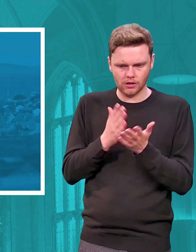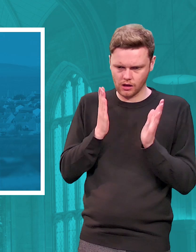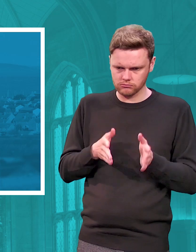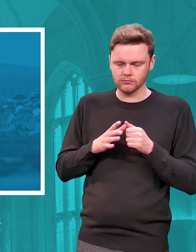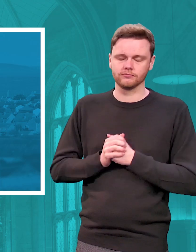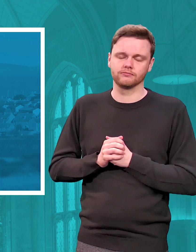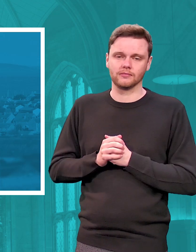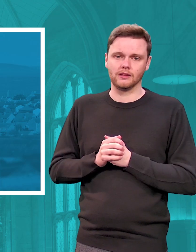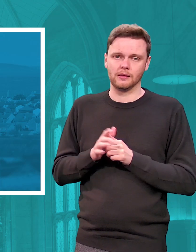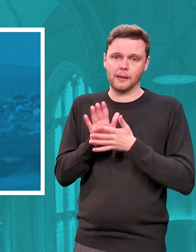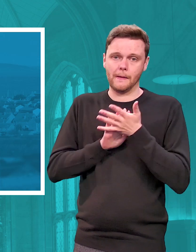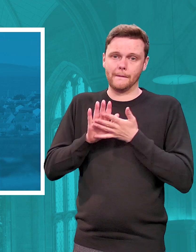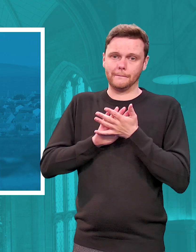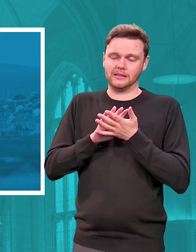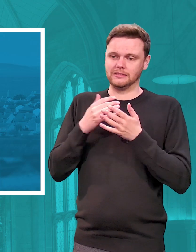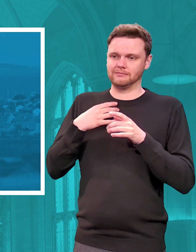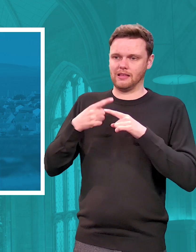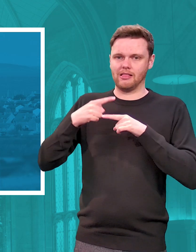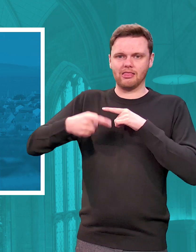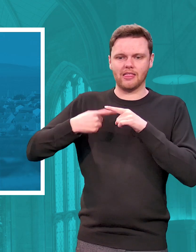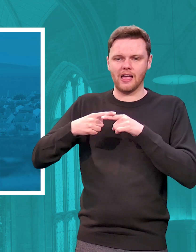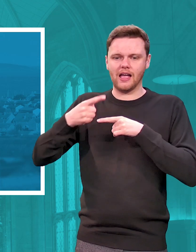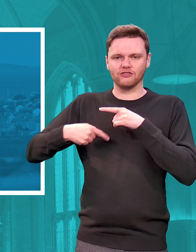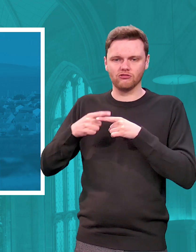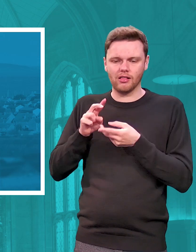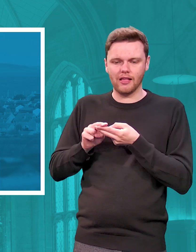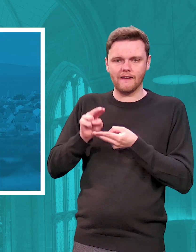that's annual inflationary increases referred to in the blue book.